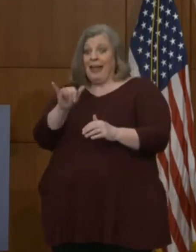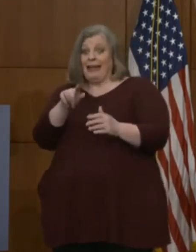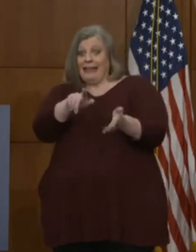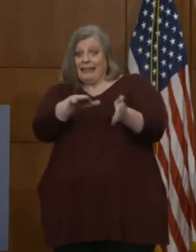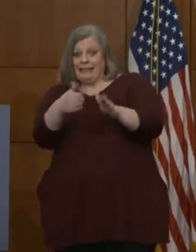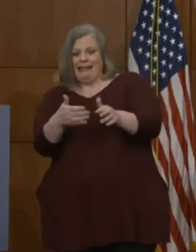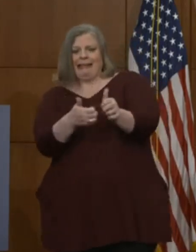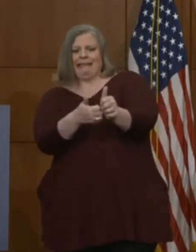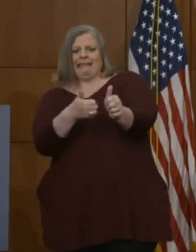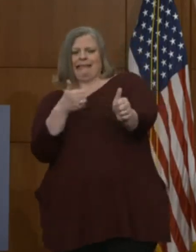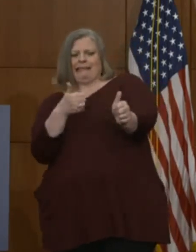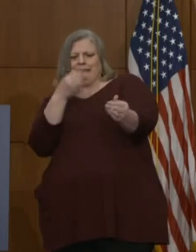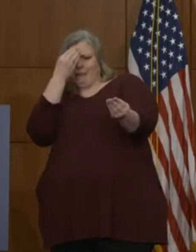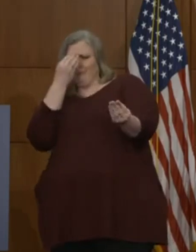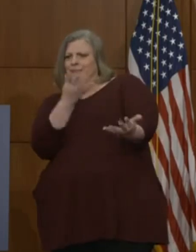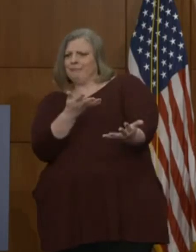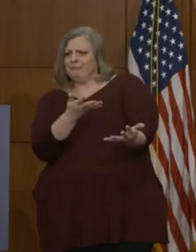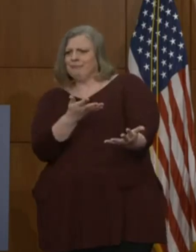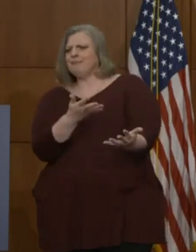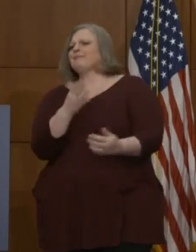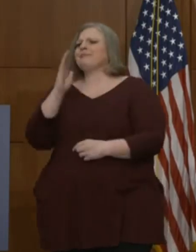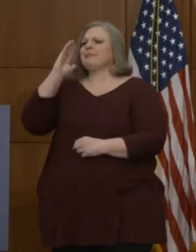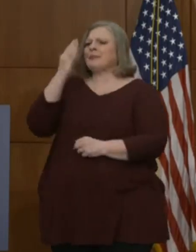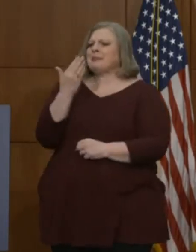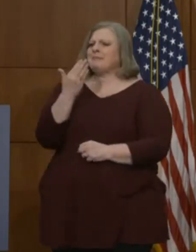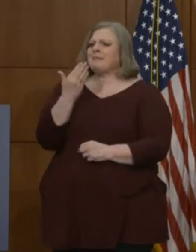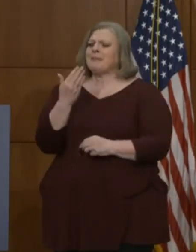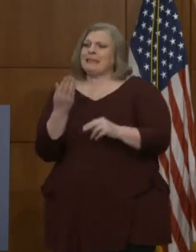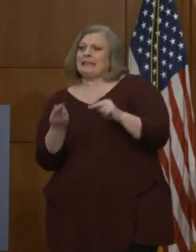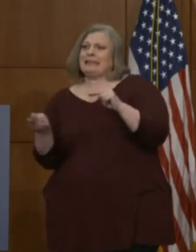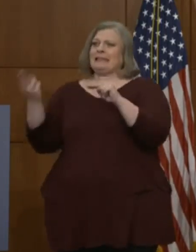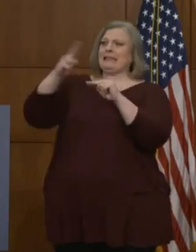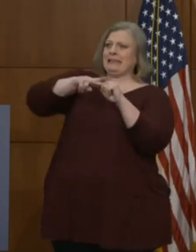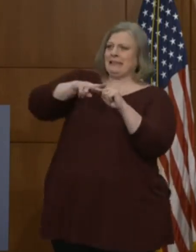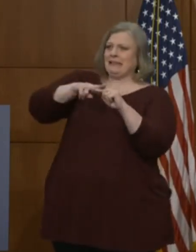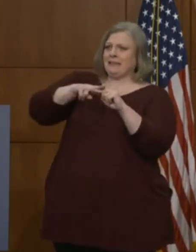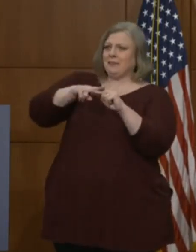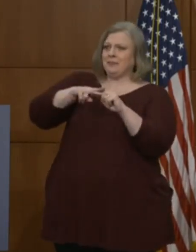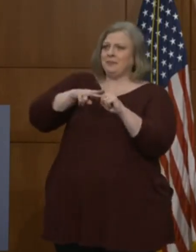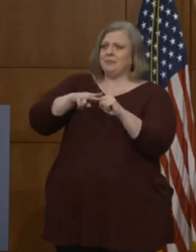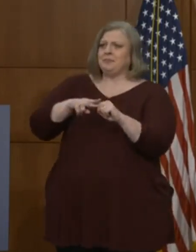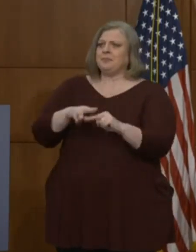REFLECTED IN THIS LAG IN NUMBERS AND IN PERIODIC JUMPS NUMBERS AND IN PERIODIC JUMPS IN THOSE NUMBERS ON OUR-